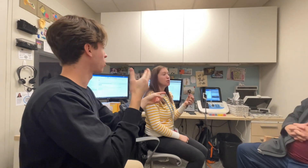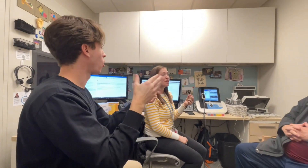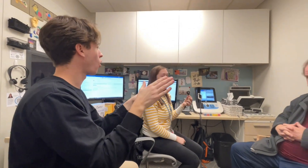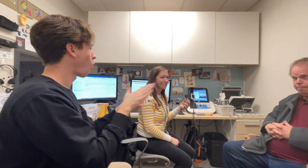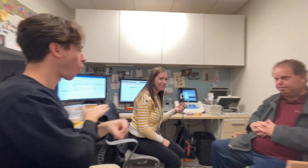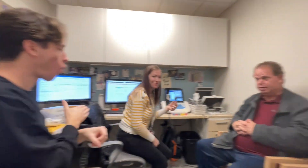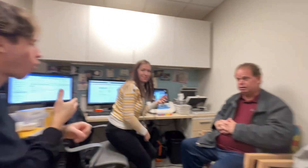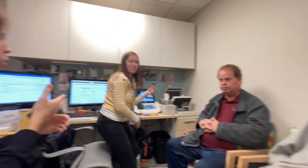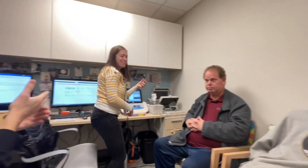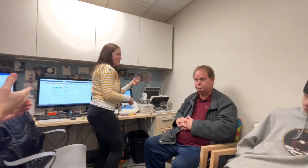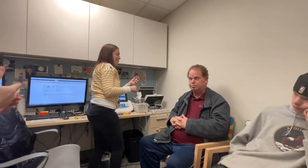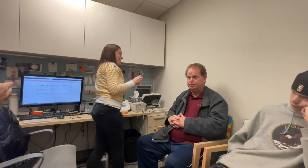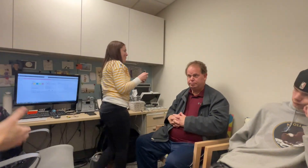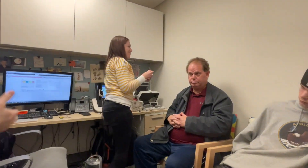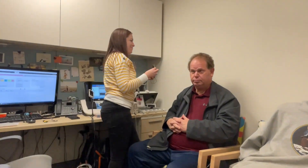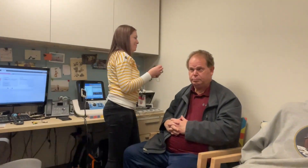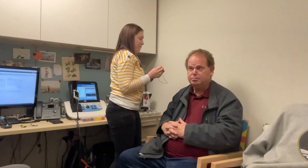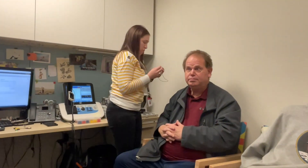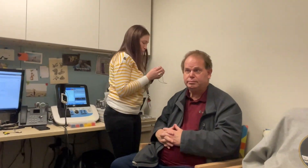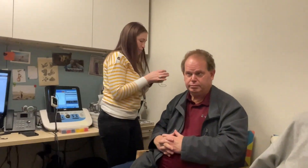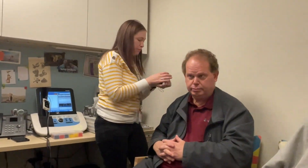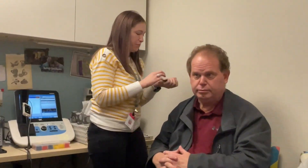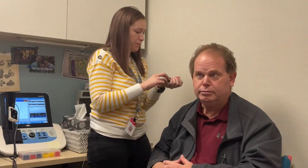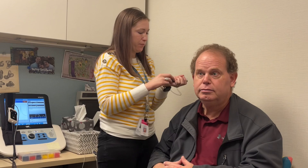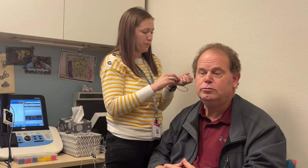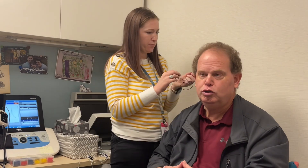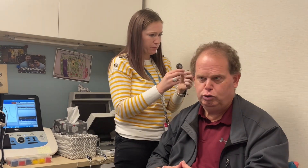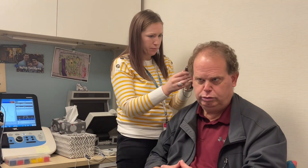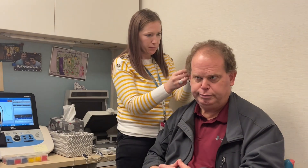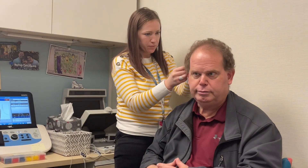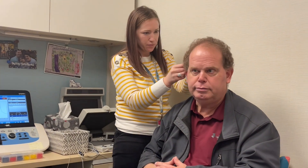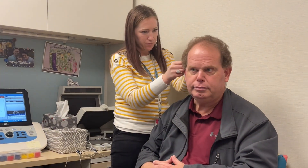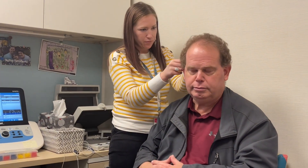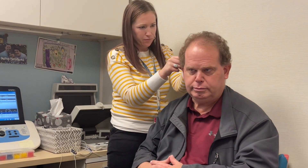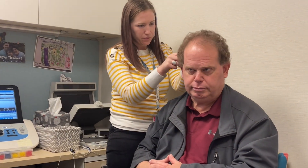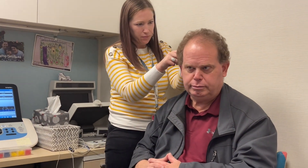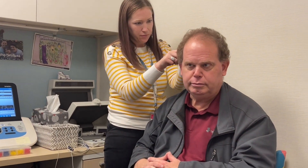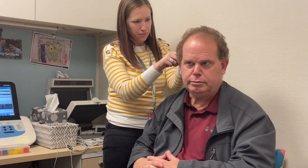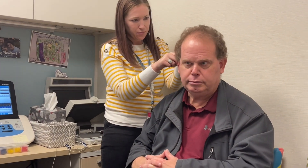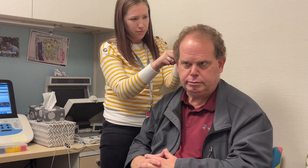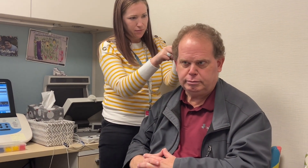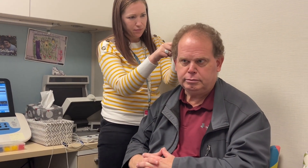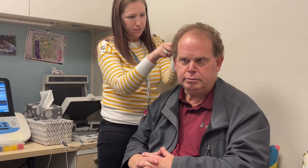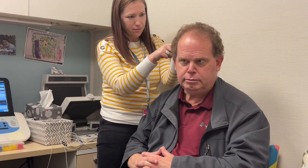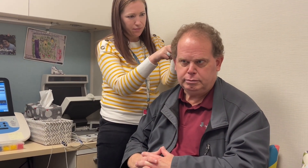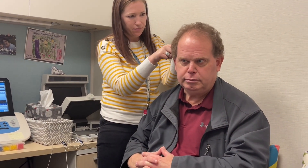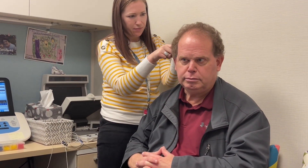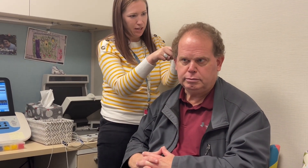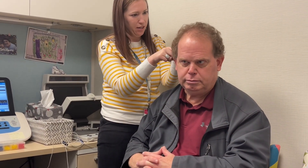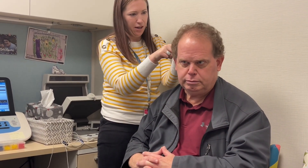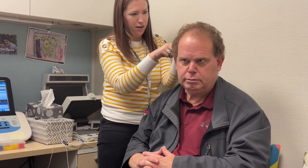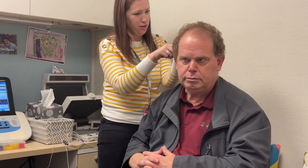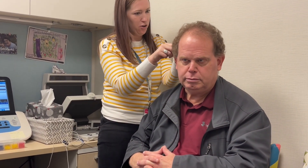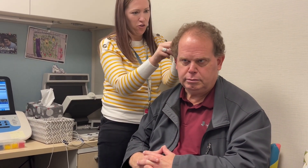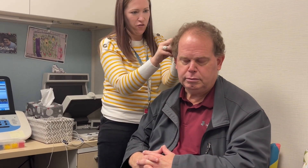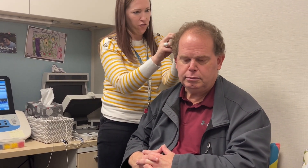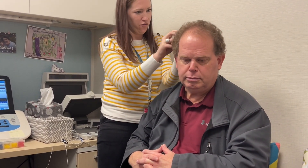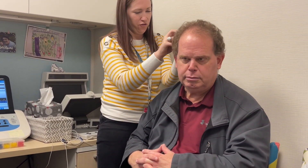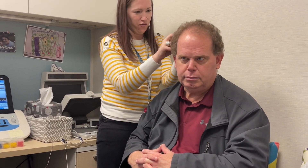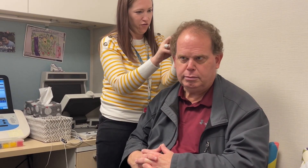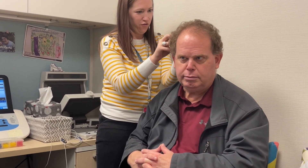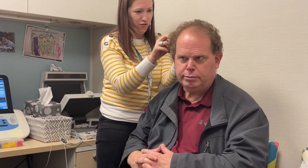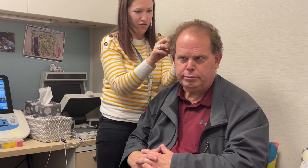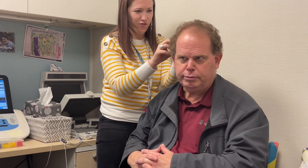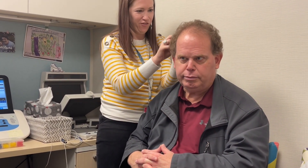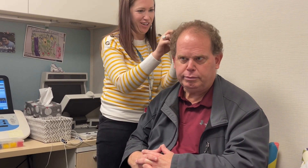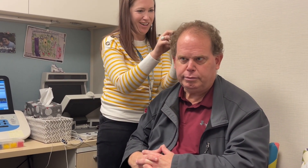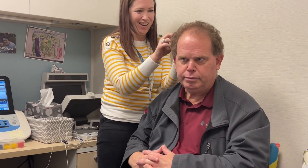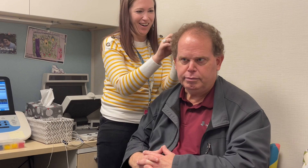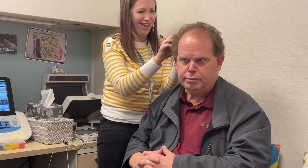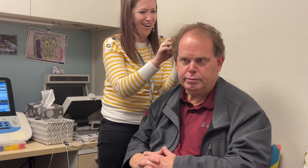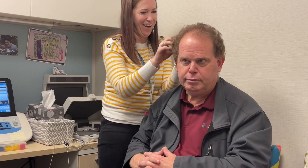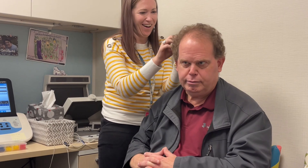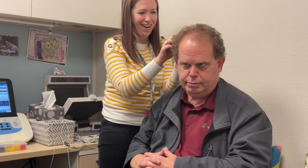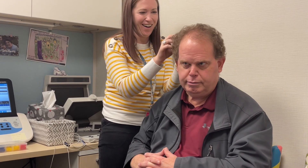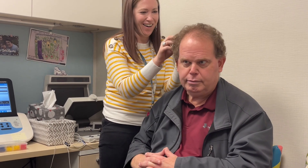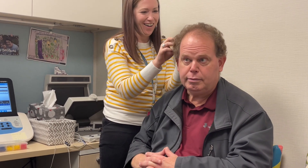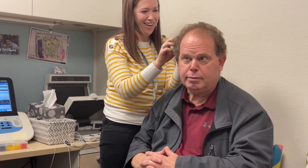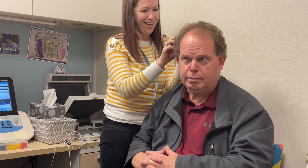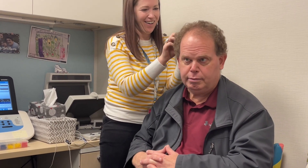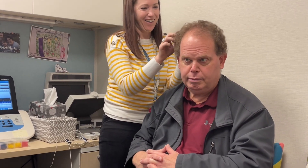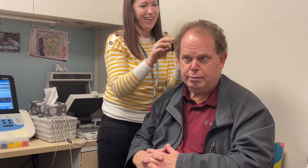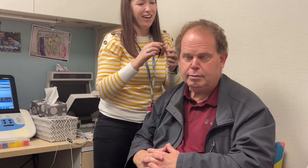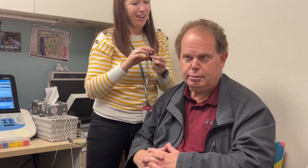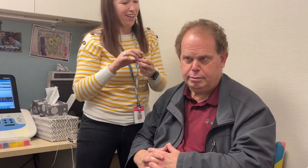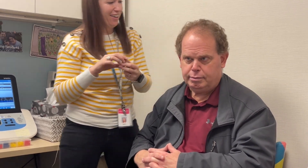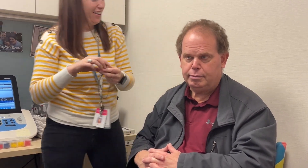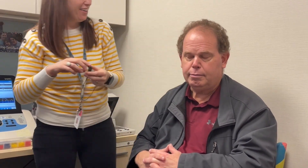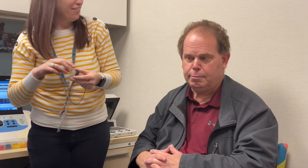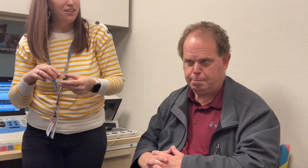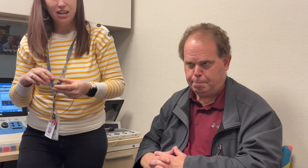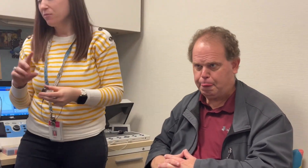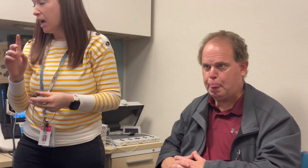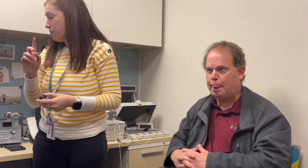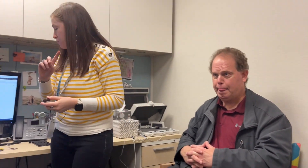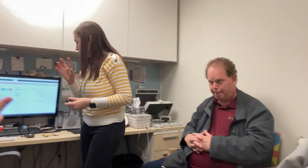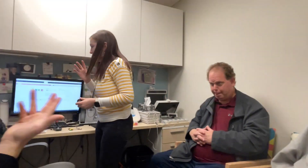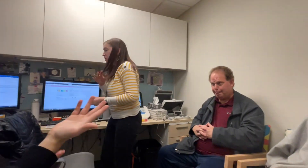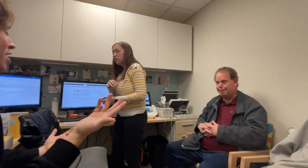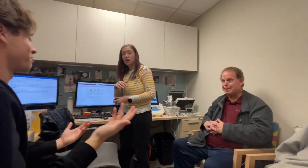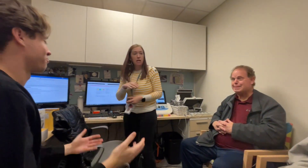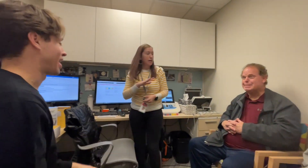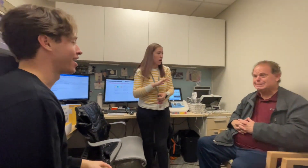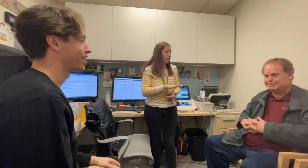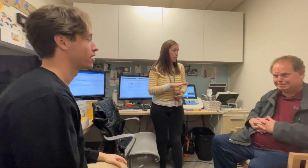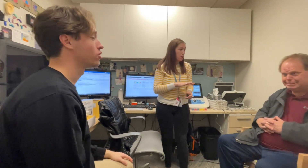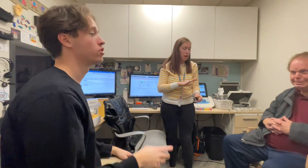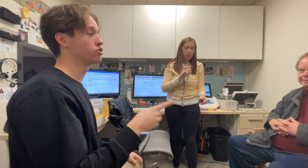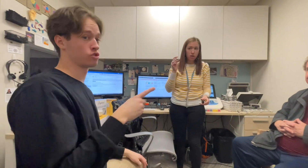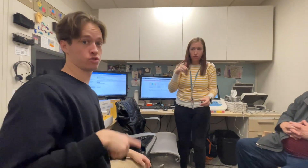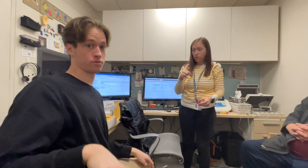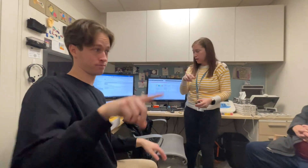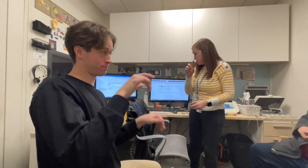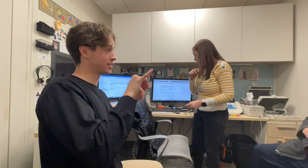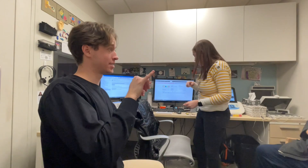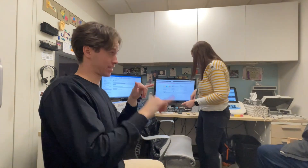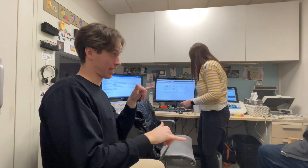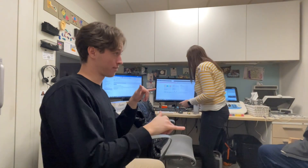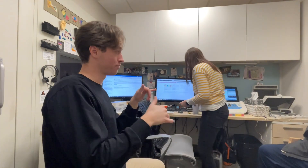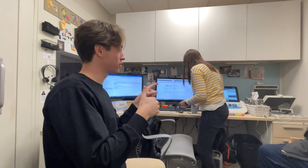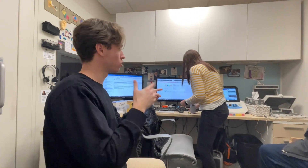see okay you guys hang out for a minute I'm going to run to our other office and